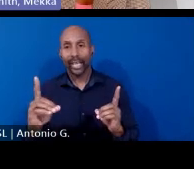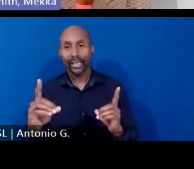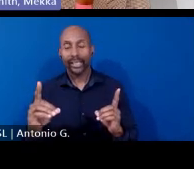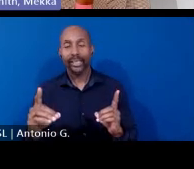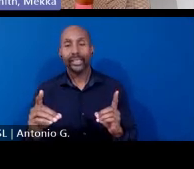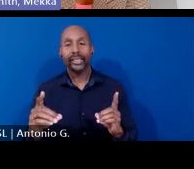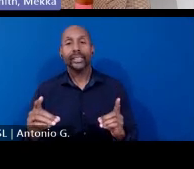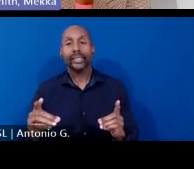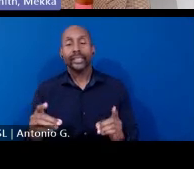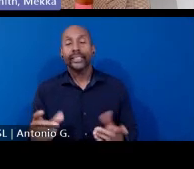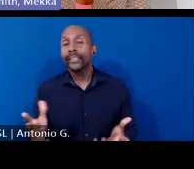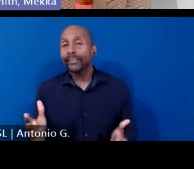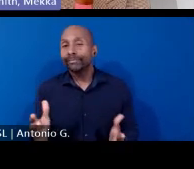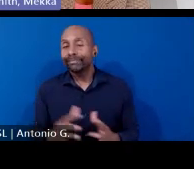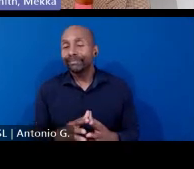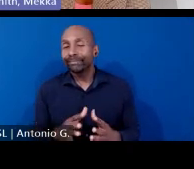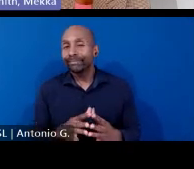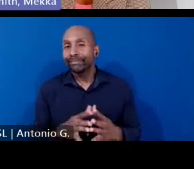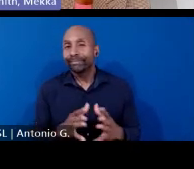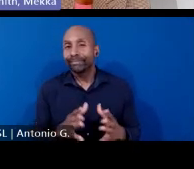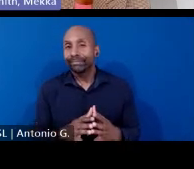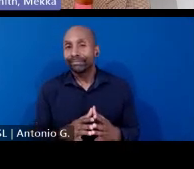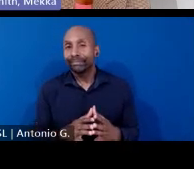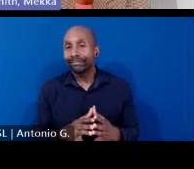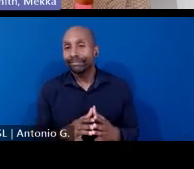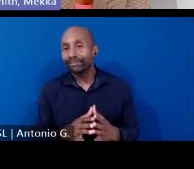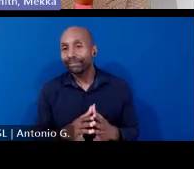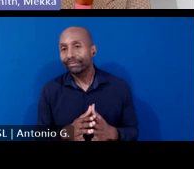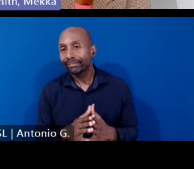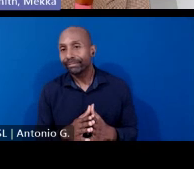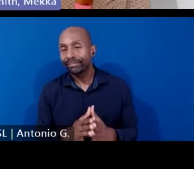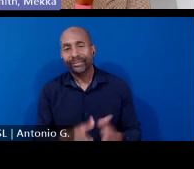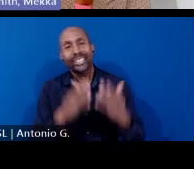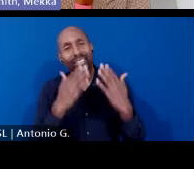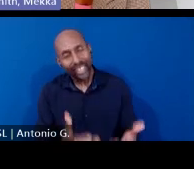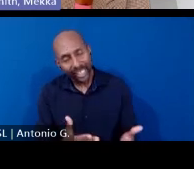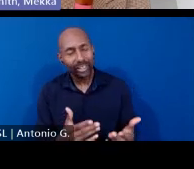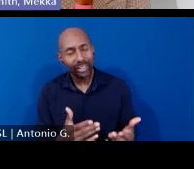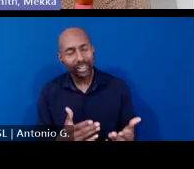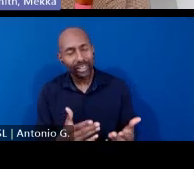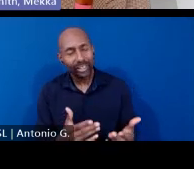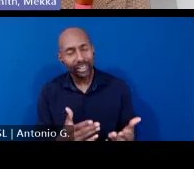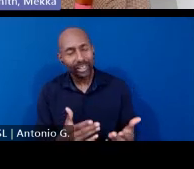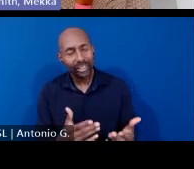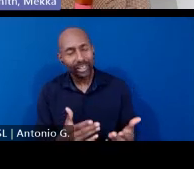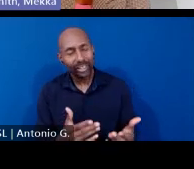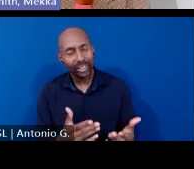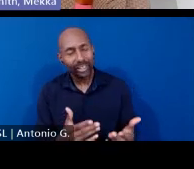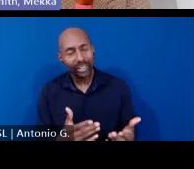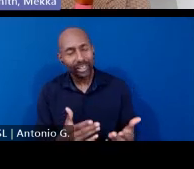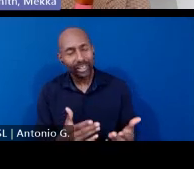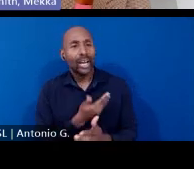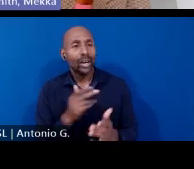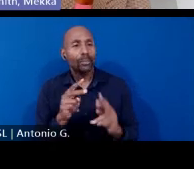such a warm felt and like thank you to our partners at Beyond 100K for facilitating and also for introducing us to this whole